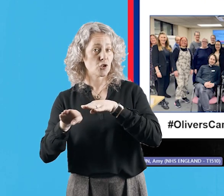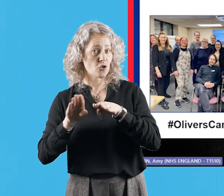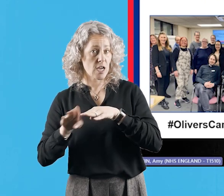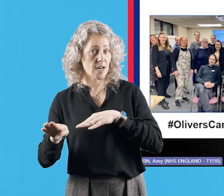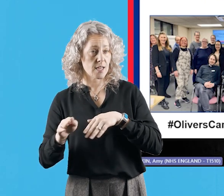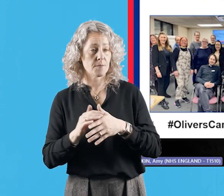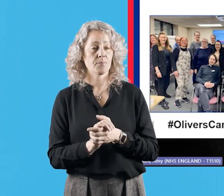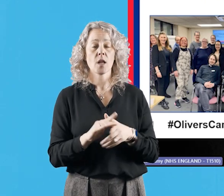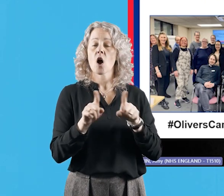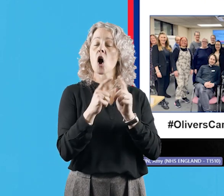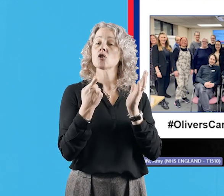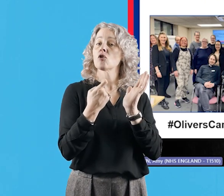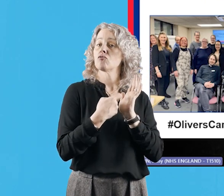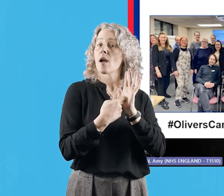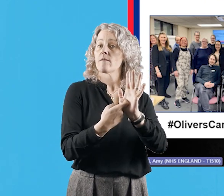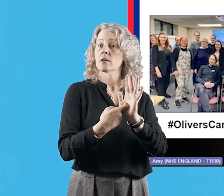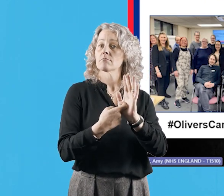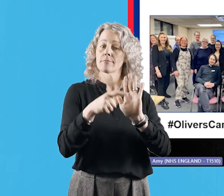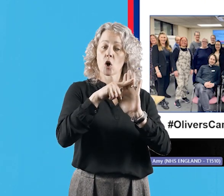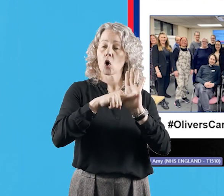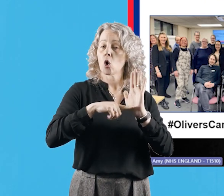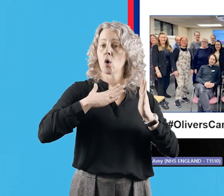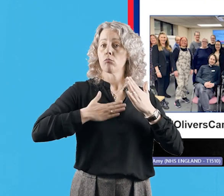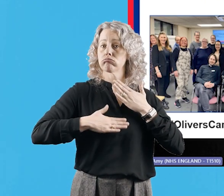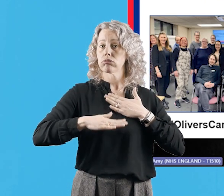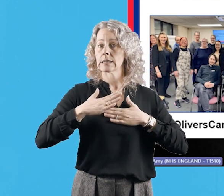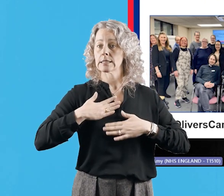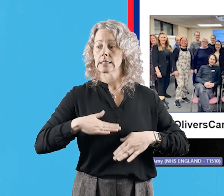Oliver's training, it references the code of practise